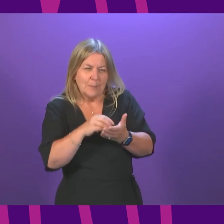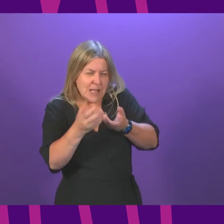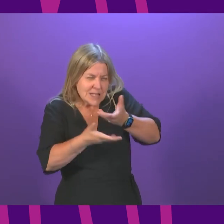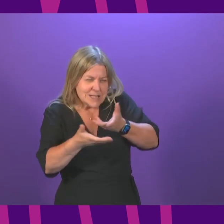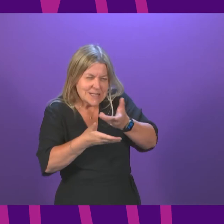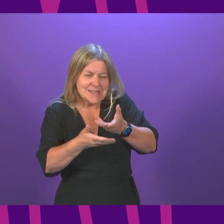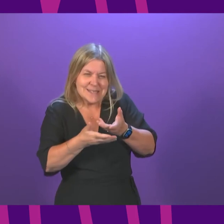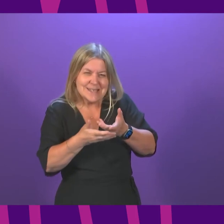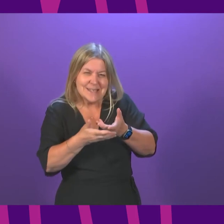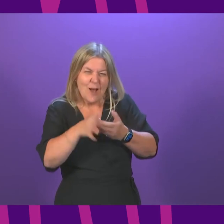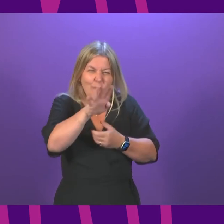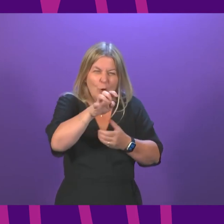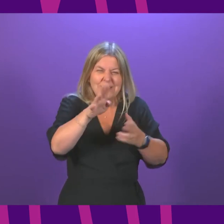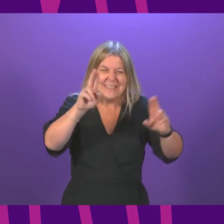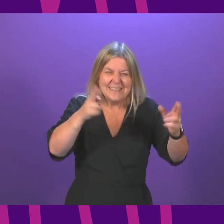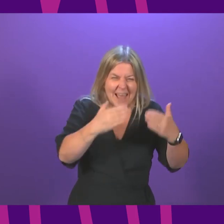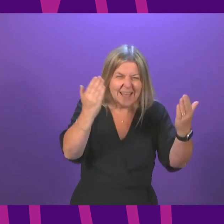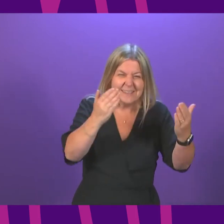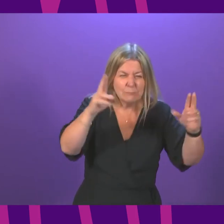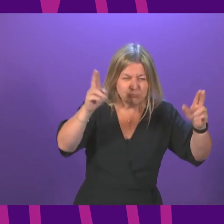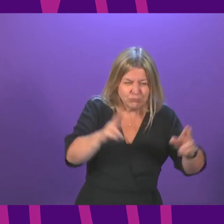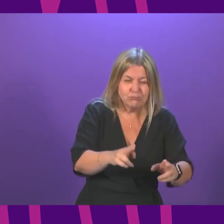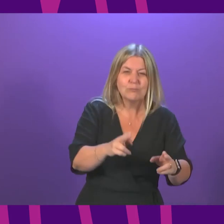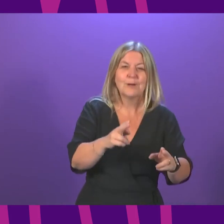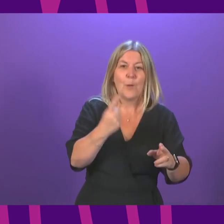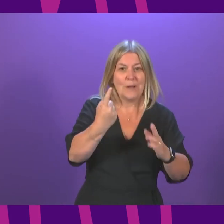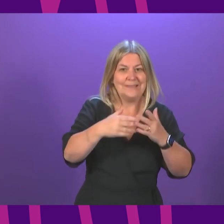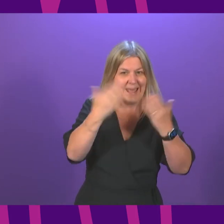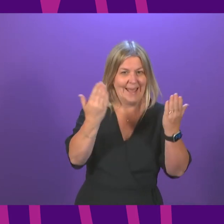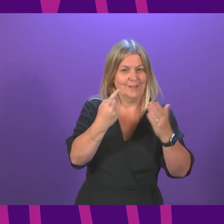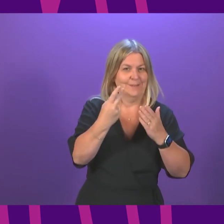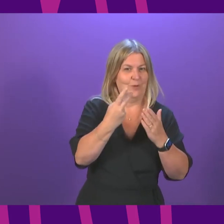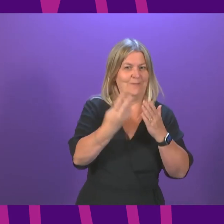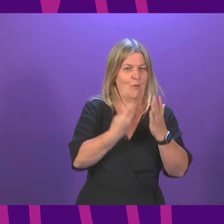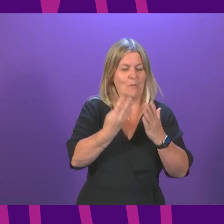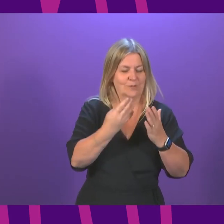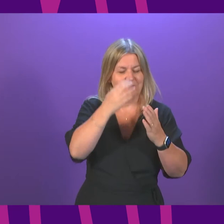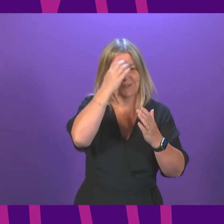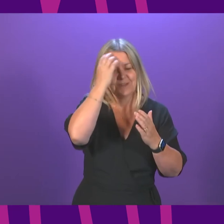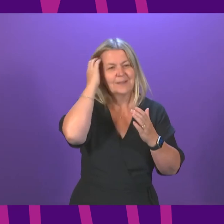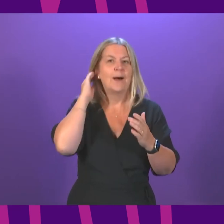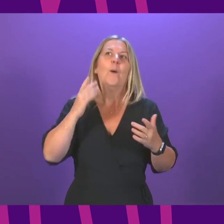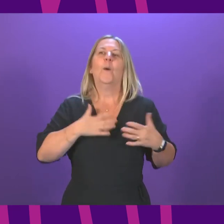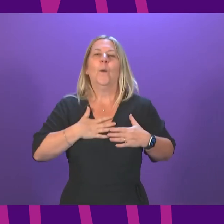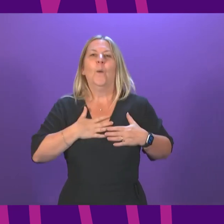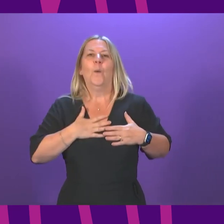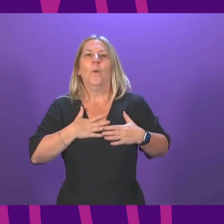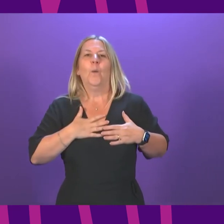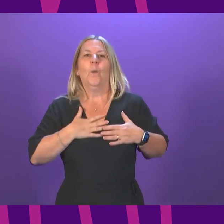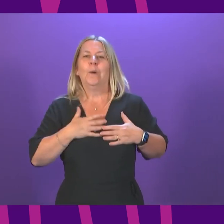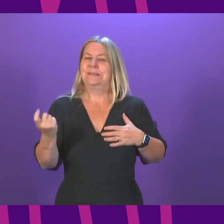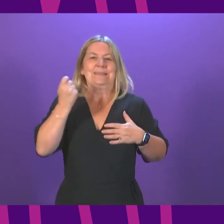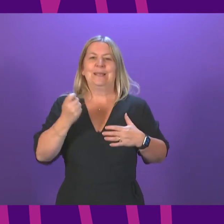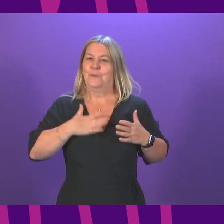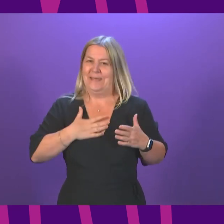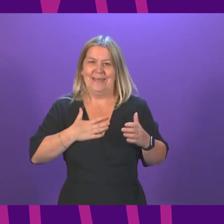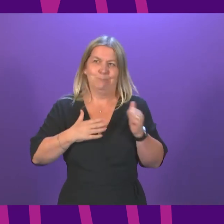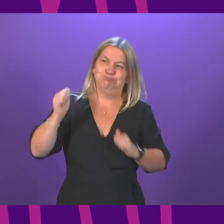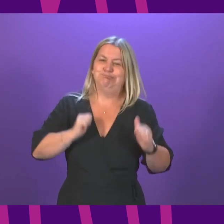14 days to 24 hours. I think that that is a triumph of my persistence over Jackie Baillie’s